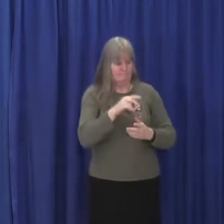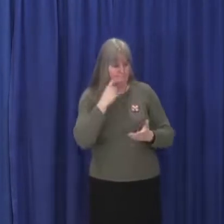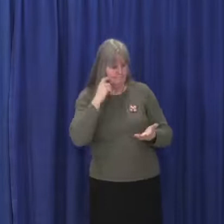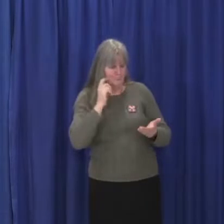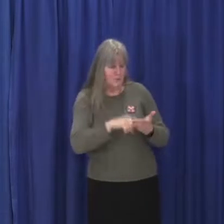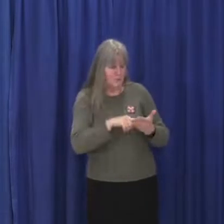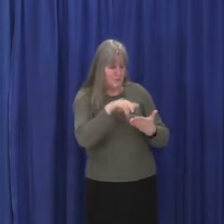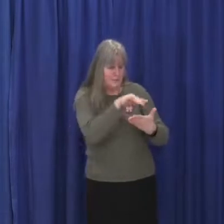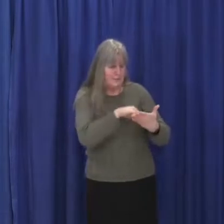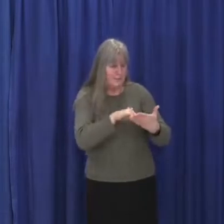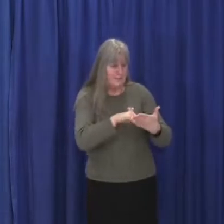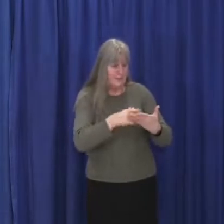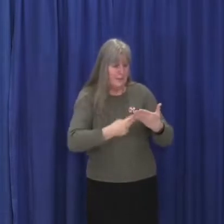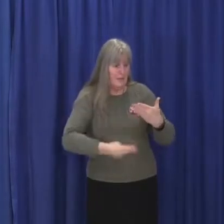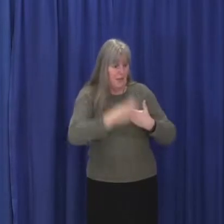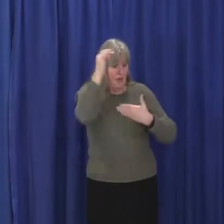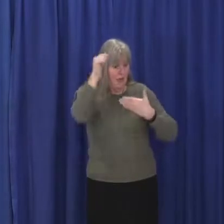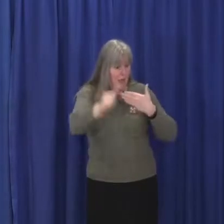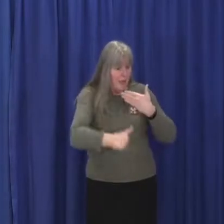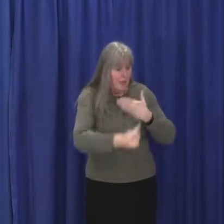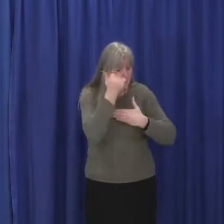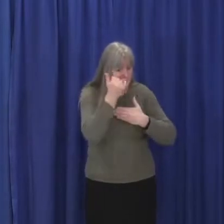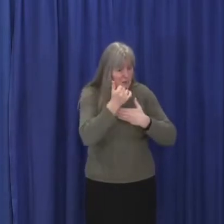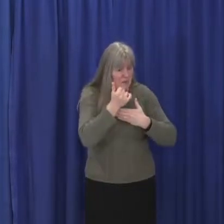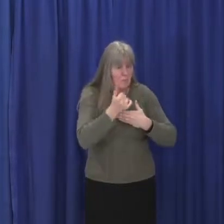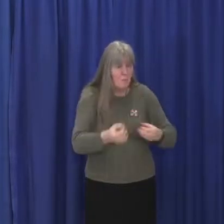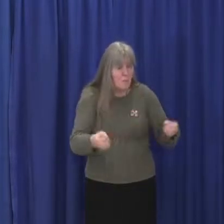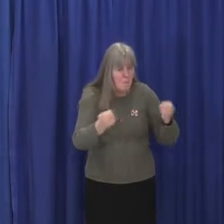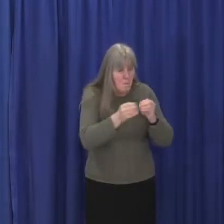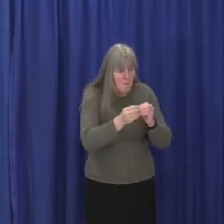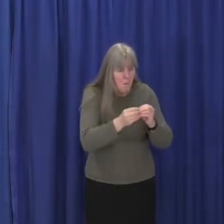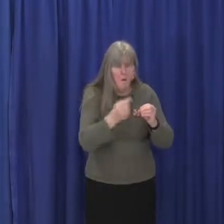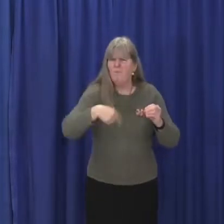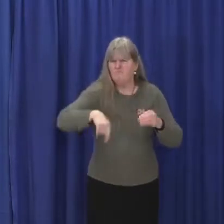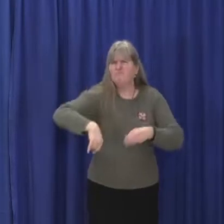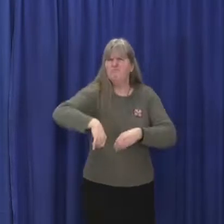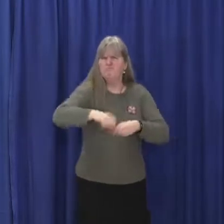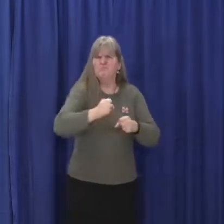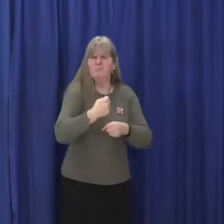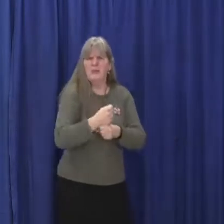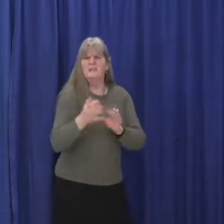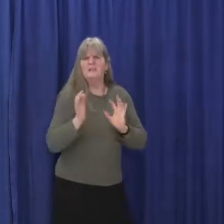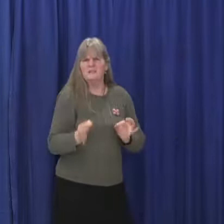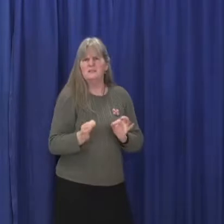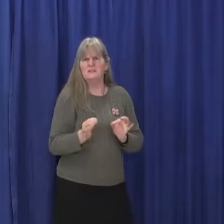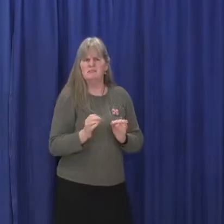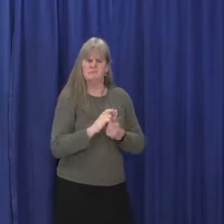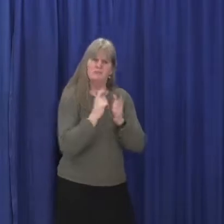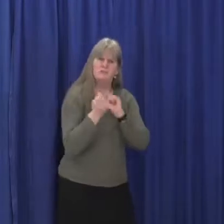of students, or school staff, we will take the-- the steps necessary to introduce additional